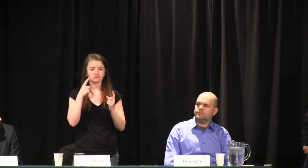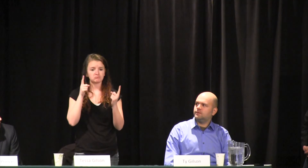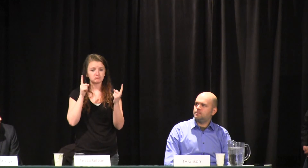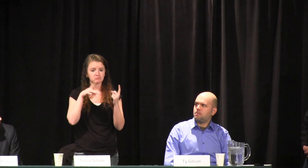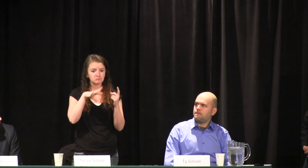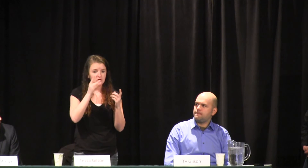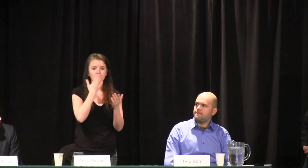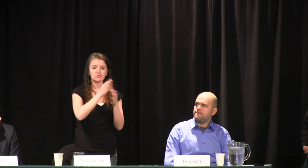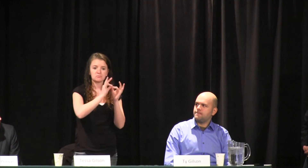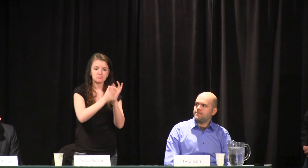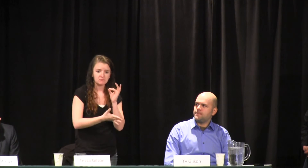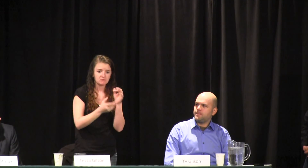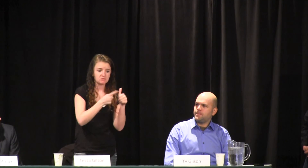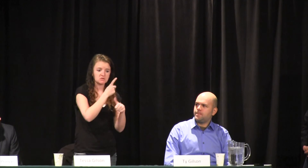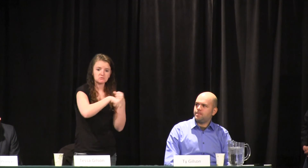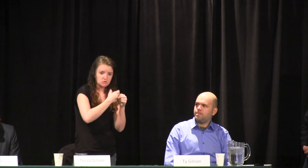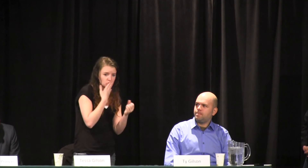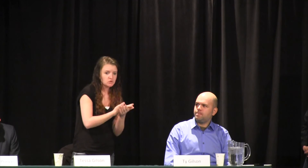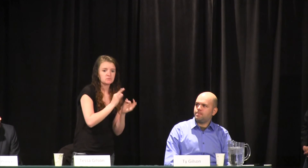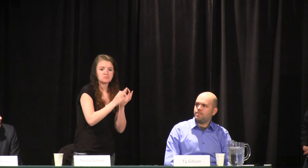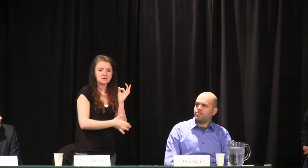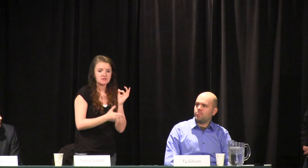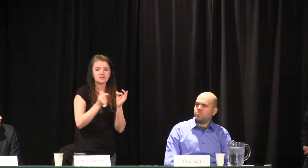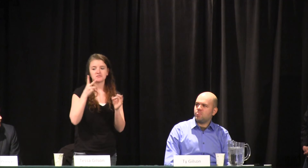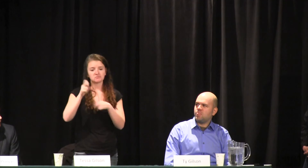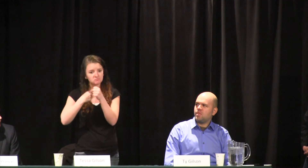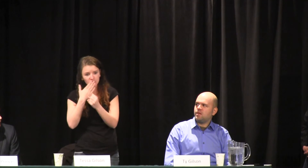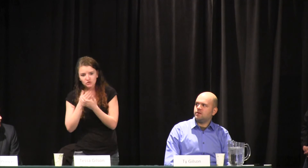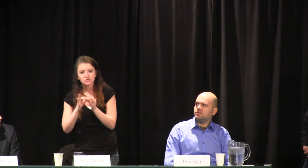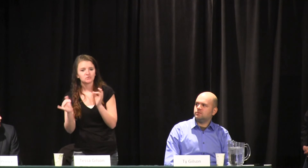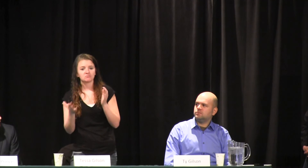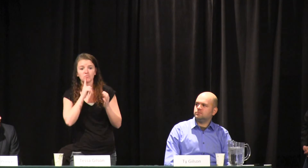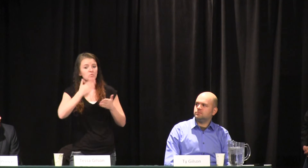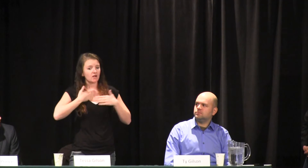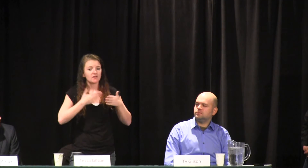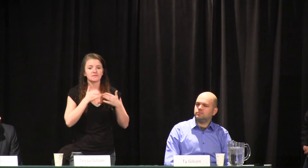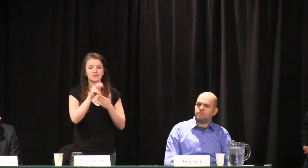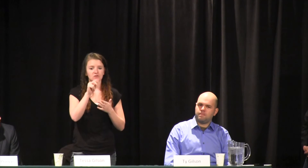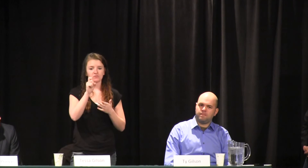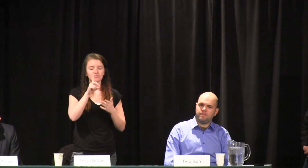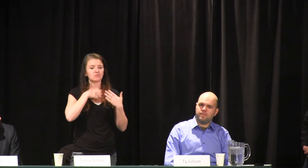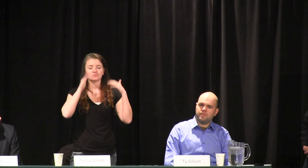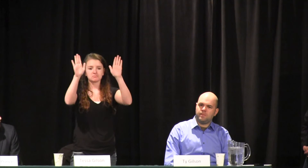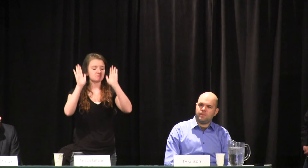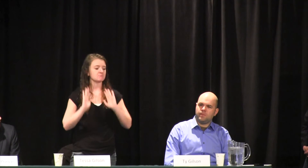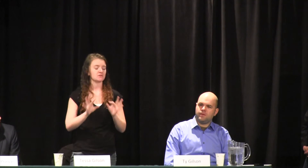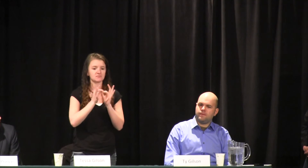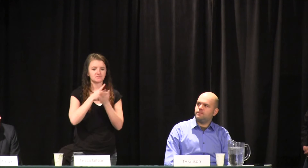and they were great. They picked really good interpreters. That first year. The second year I had different interpreters,